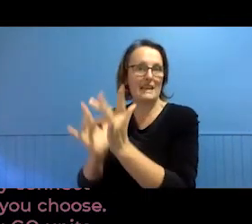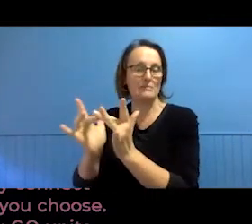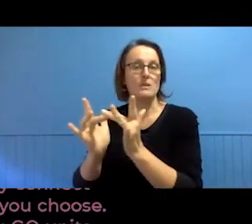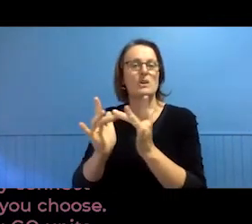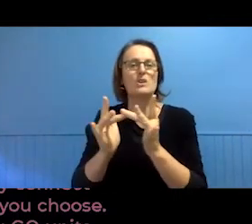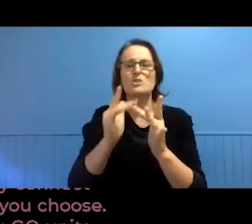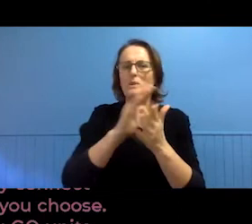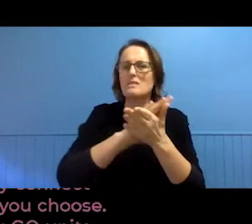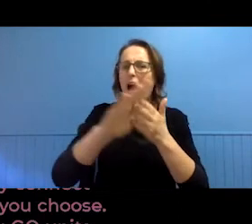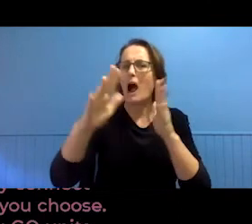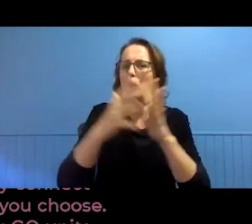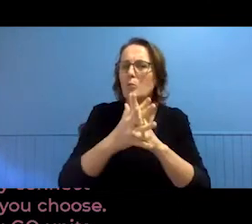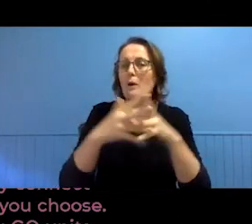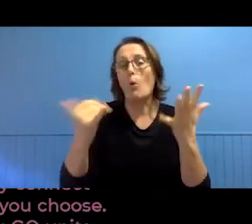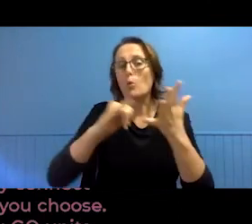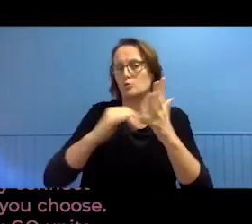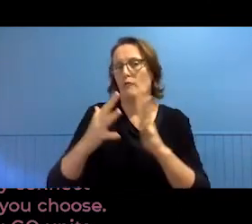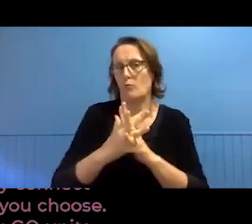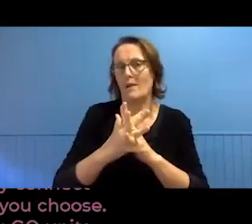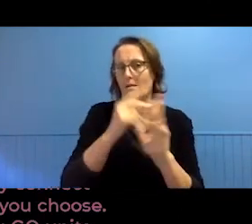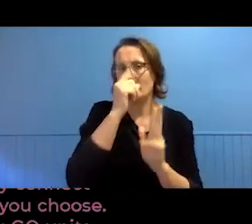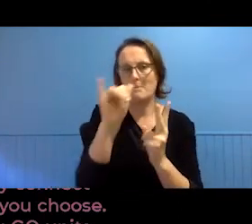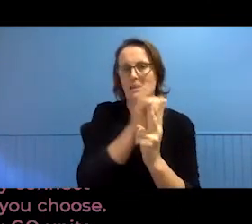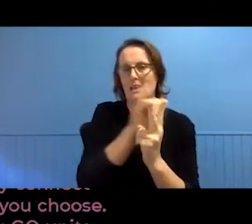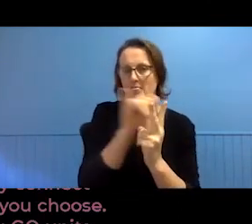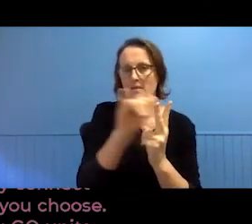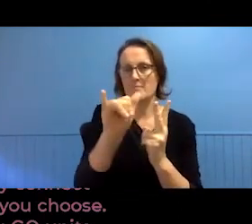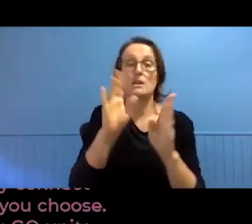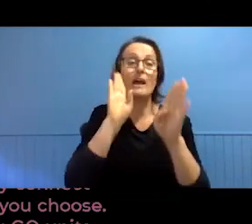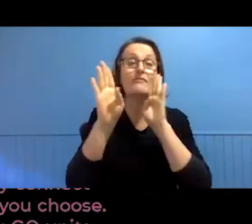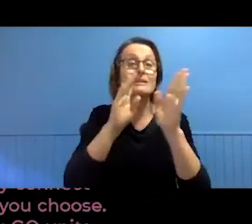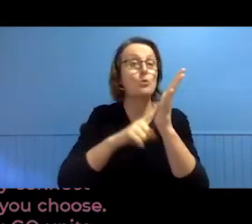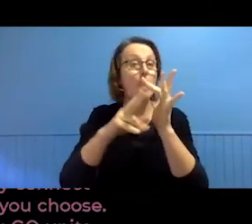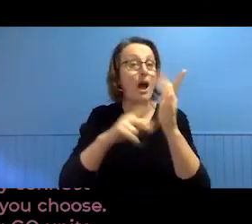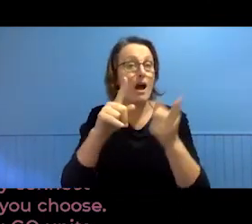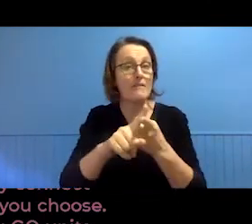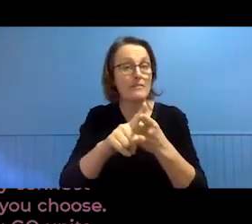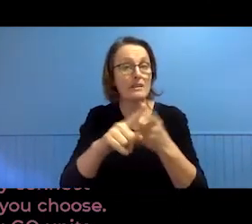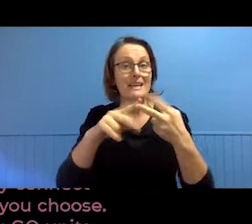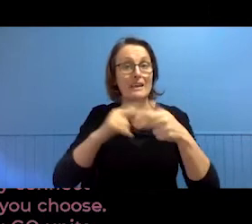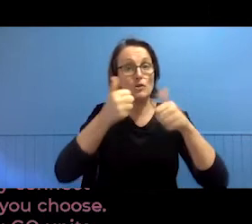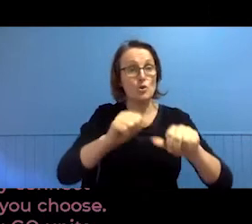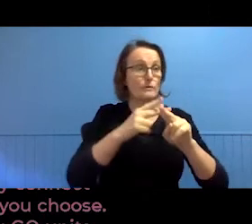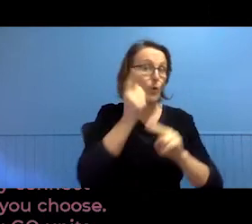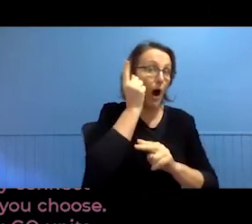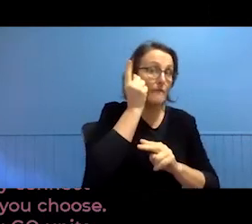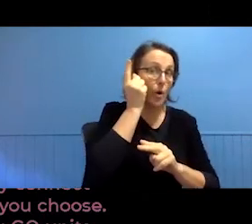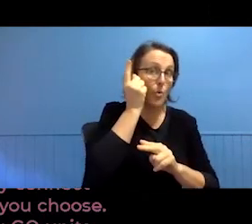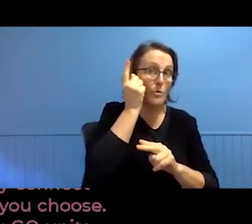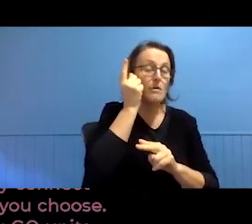can be software in your computer. Facebook Live, for example, if you're using that on an iPhone, it automatically has an encolder